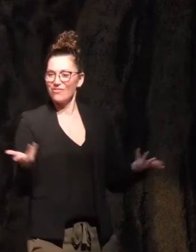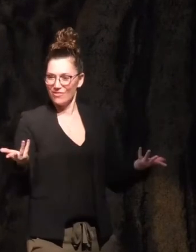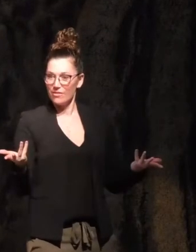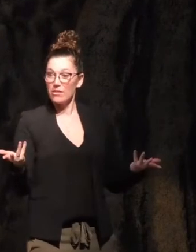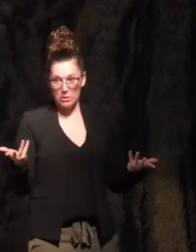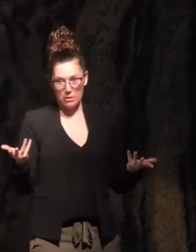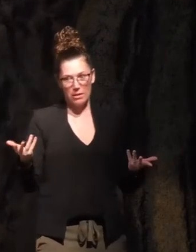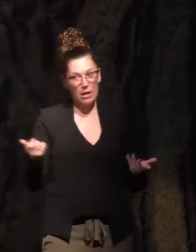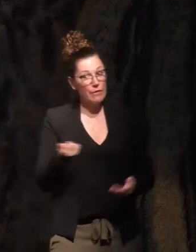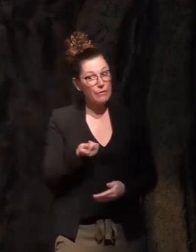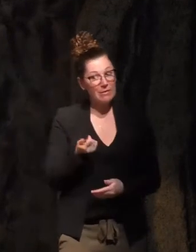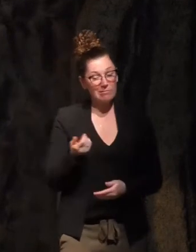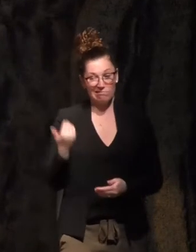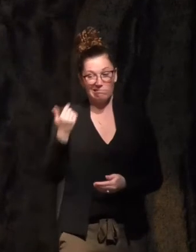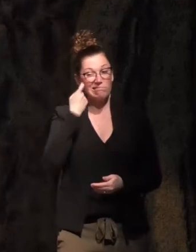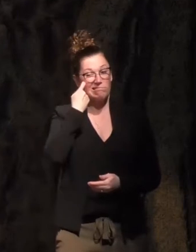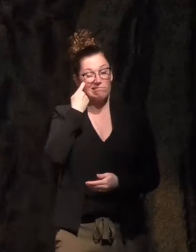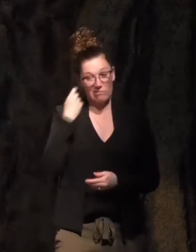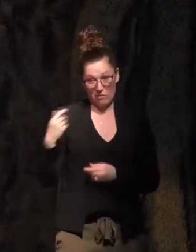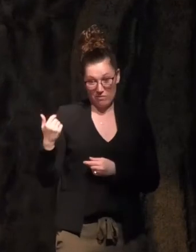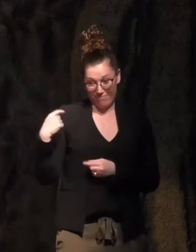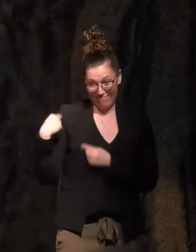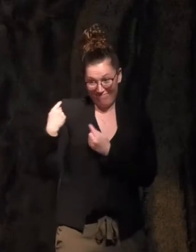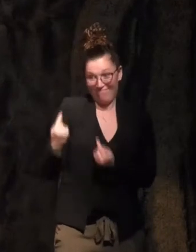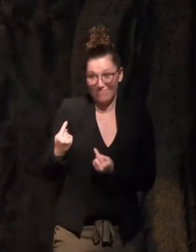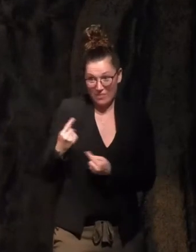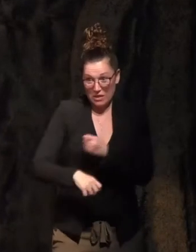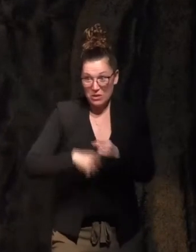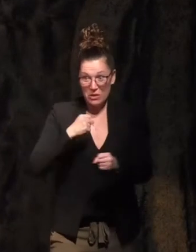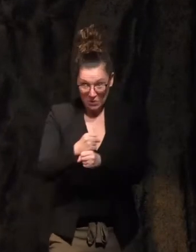And on behalf of Gen X, thanks a lot, baby boomers.